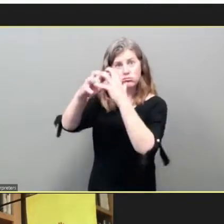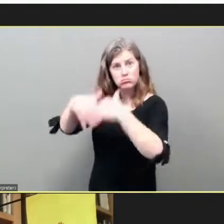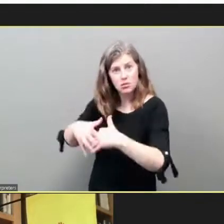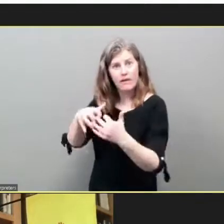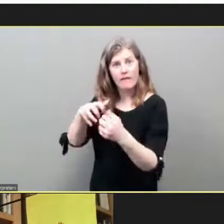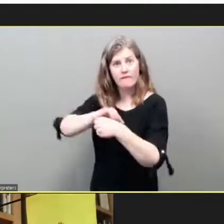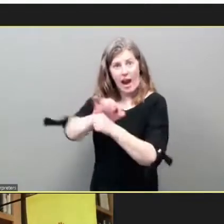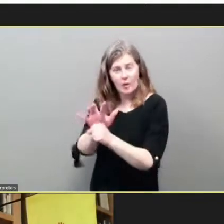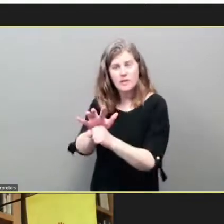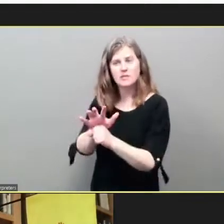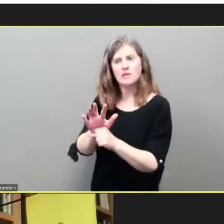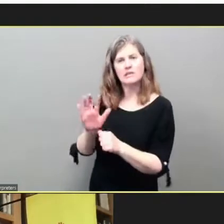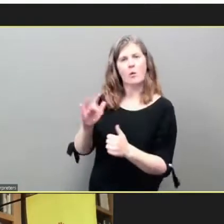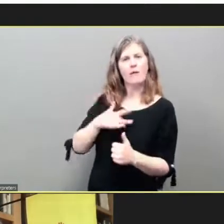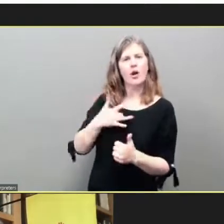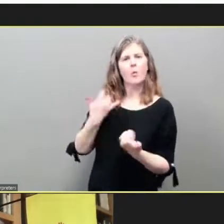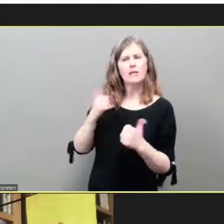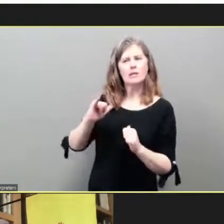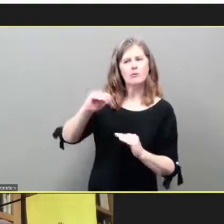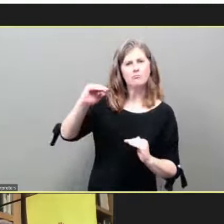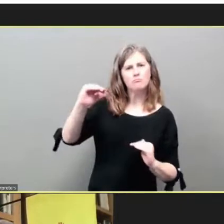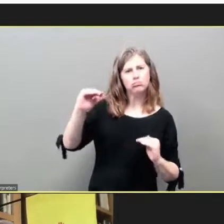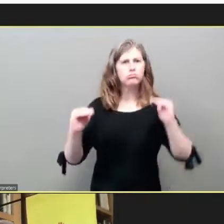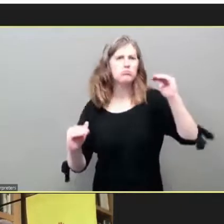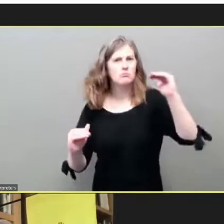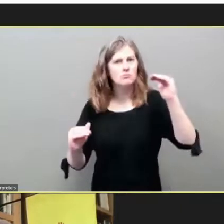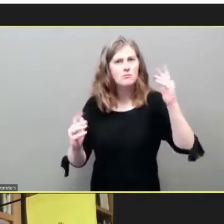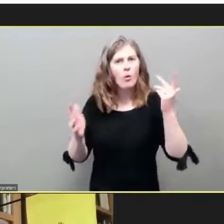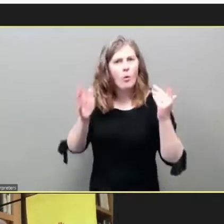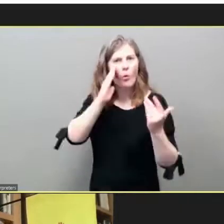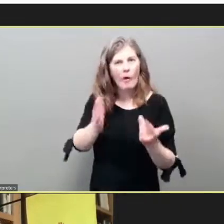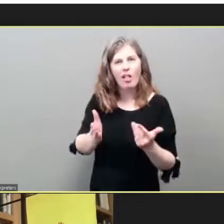may see more cases during this period of time because of injuries, increased